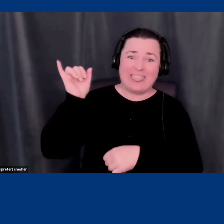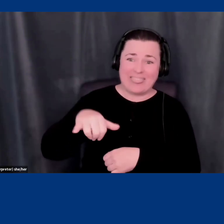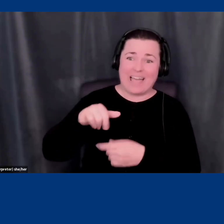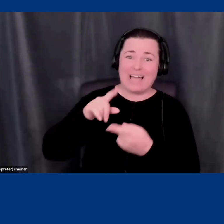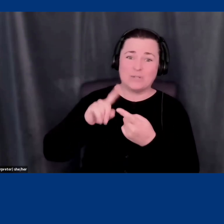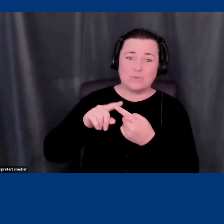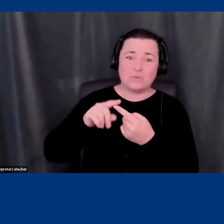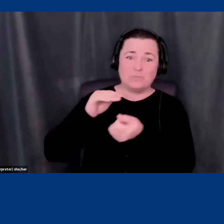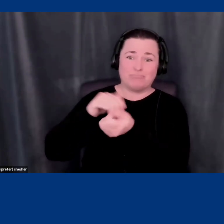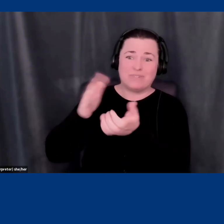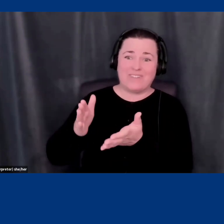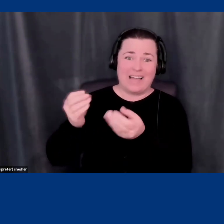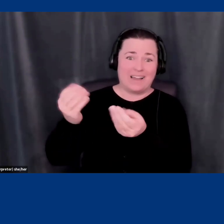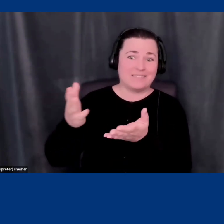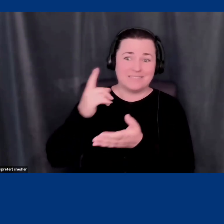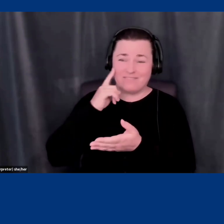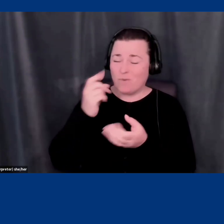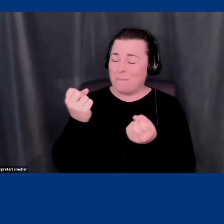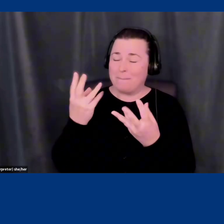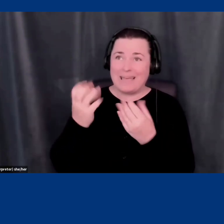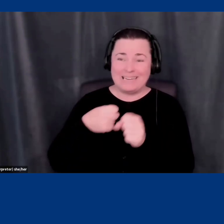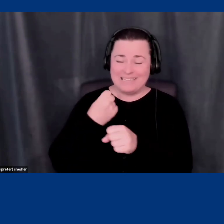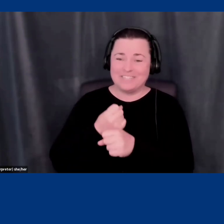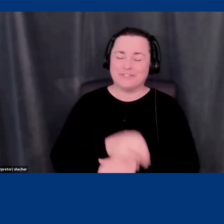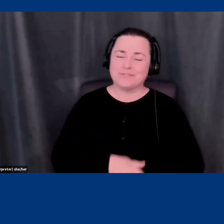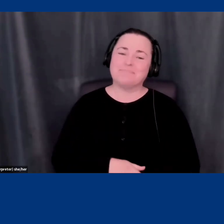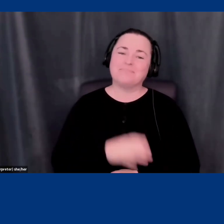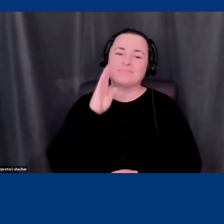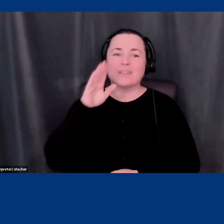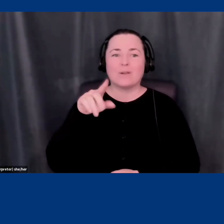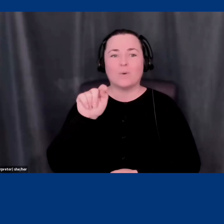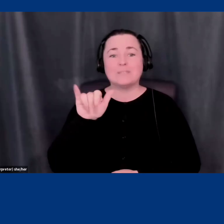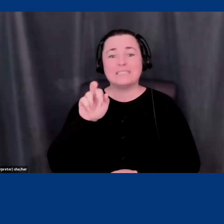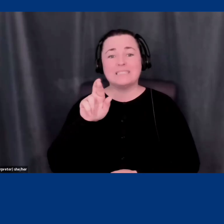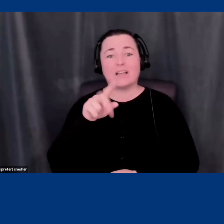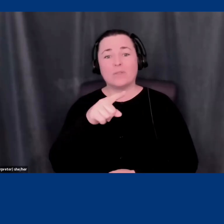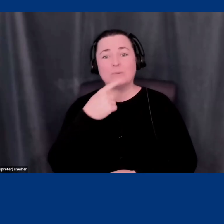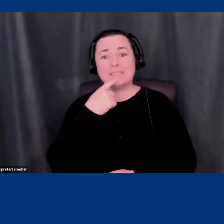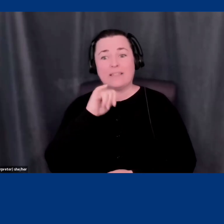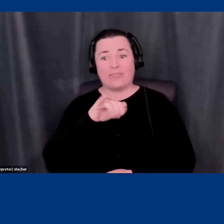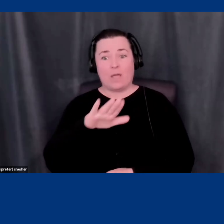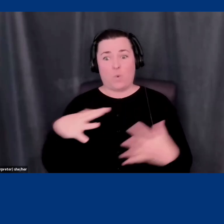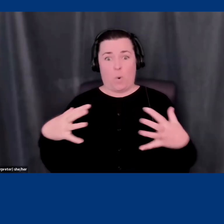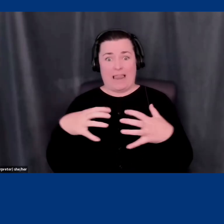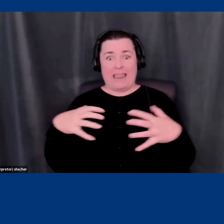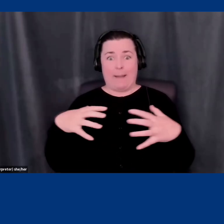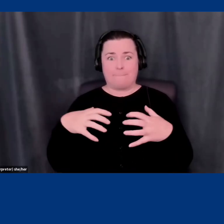I know, Taylor, you mentioned that your labor progressed really quickly and you You were supported.